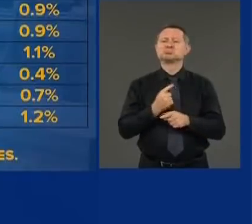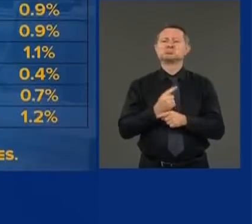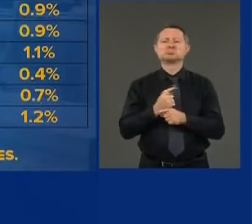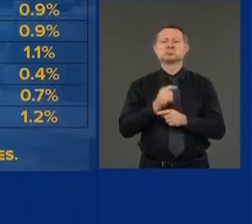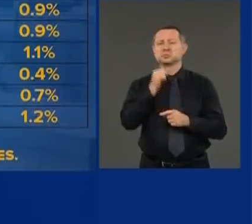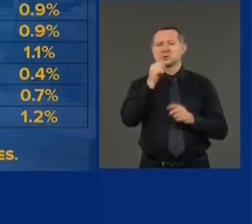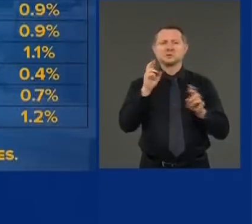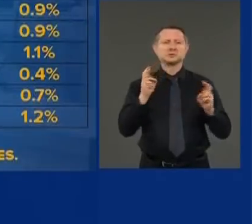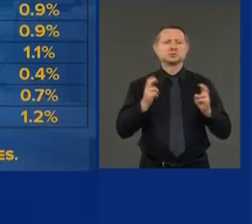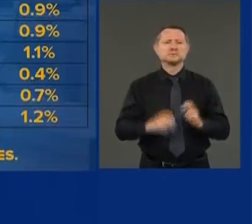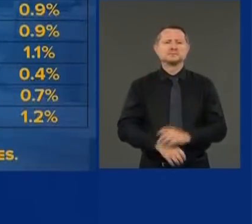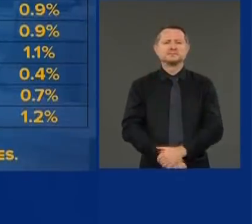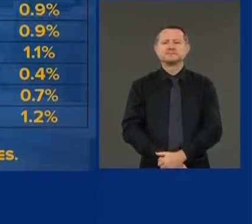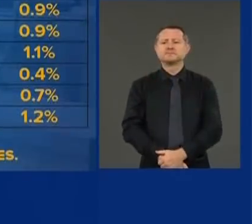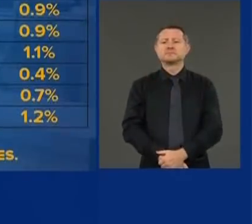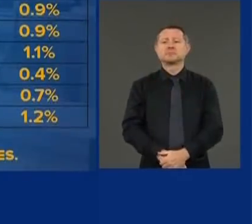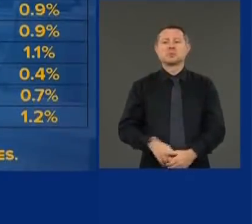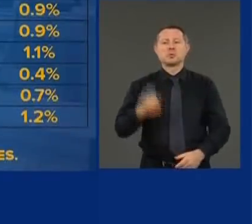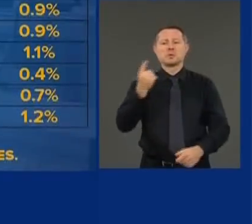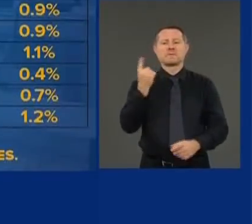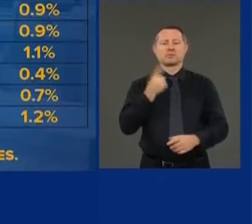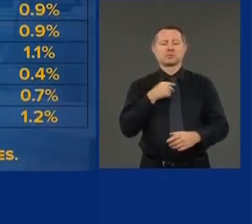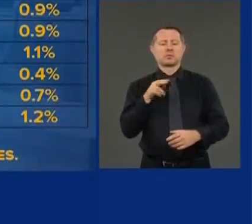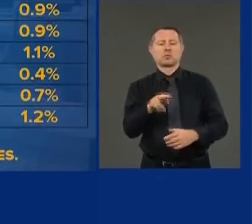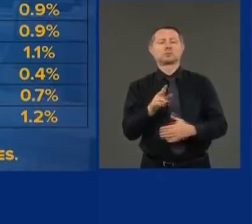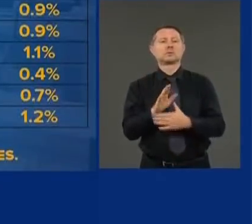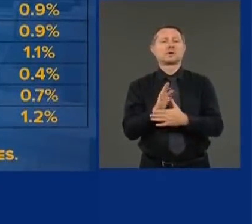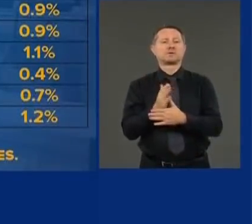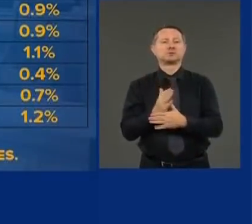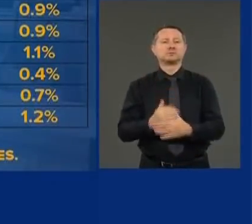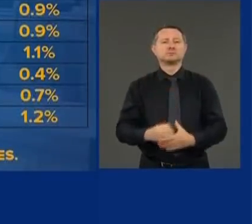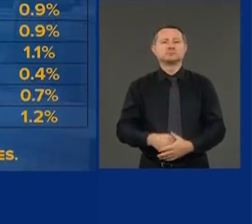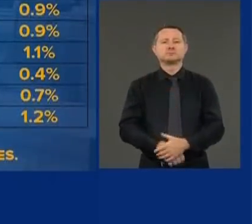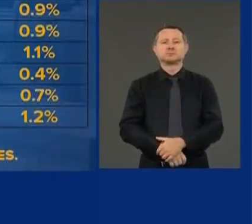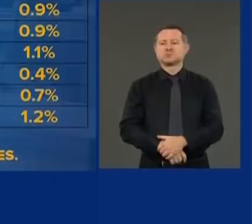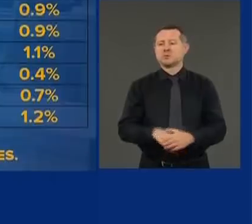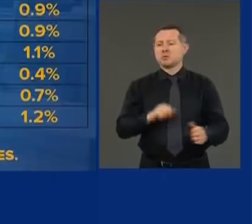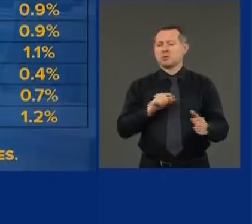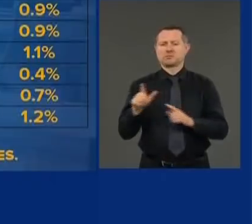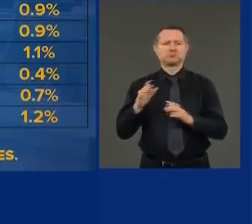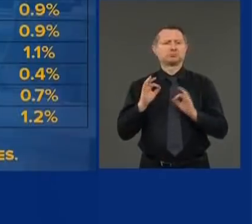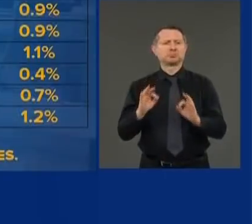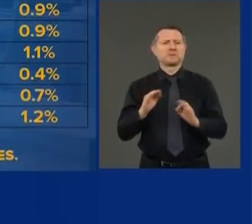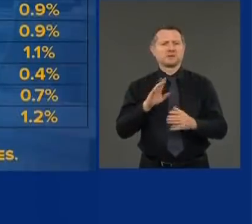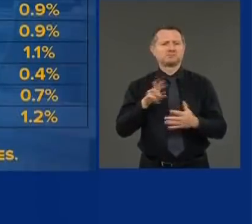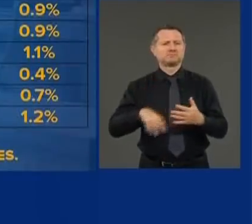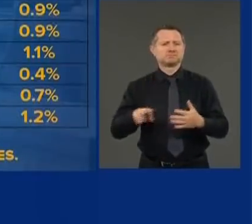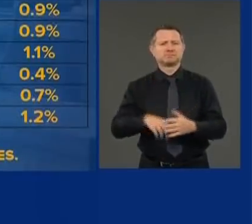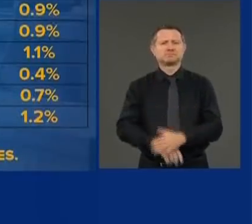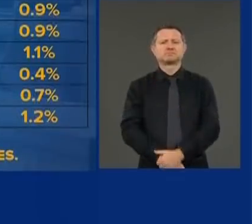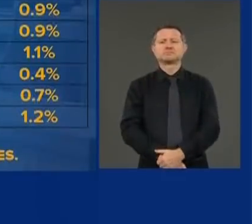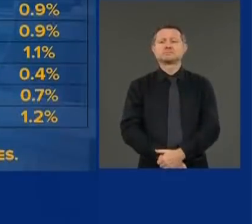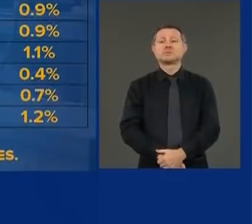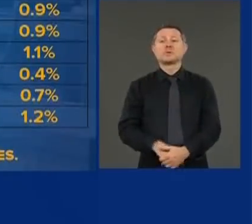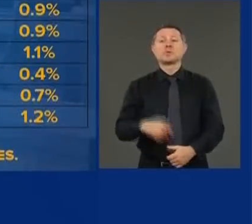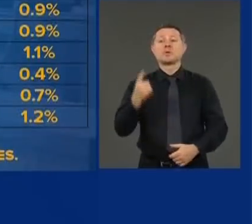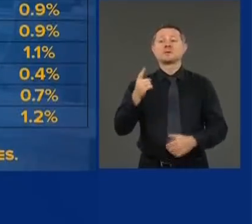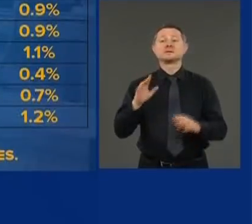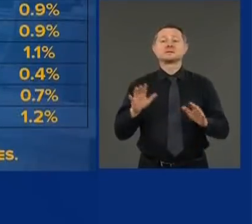YOU SEE A LITTLE BLIP UP, A LITTLE BLIP DOWN DAY TO DAY, THAT'S REALLY NOT OF CONCERN. YOU WANT TO WATCH THE ROLLING